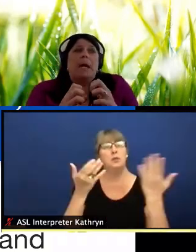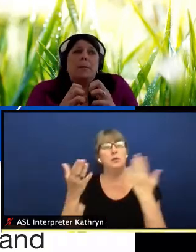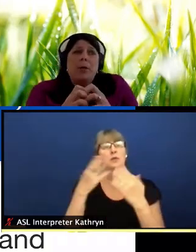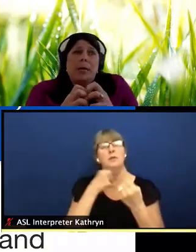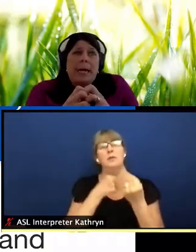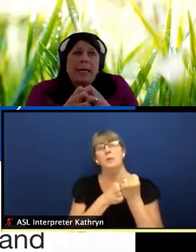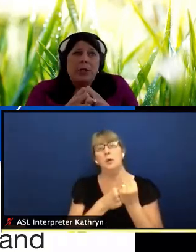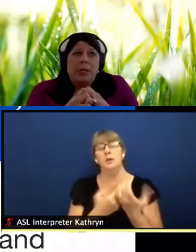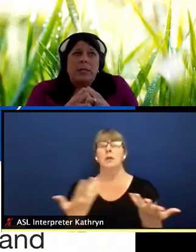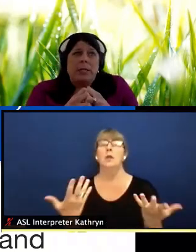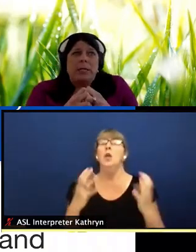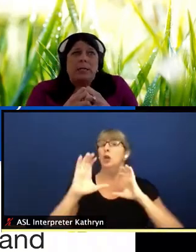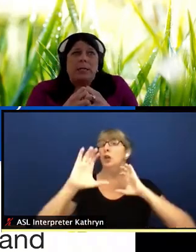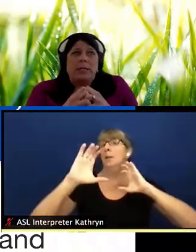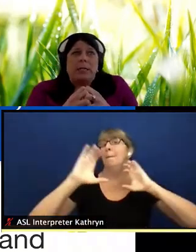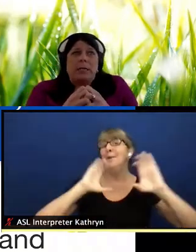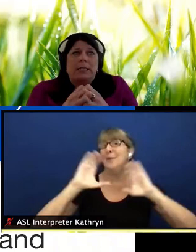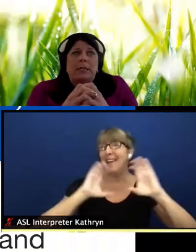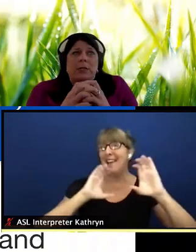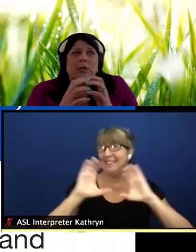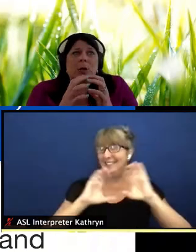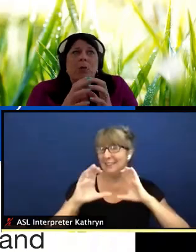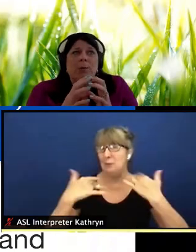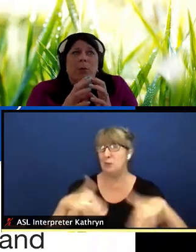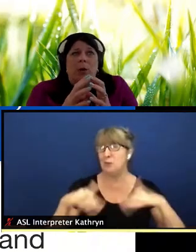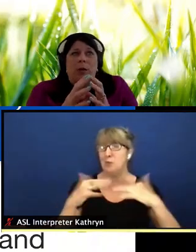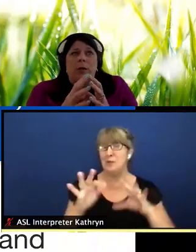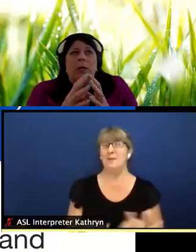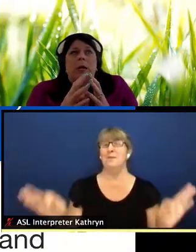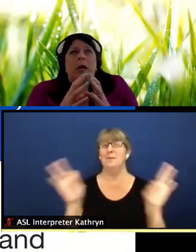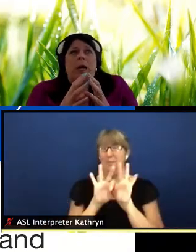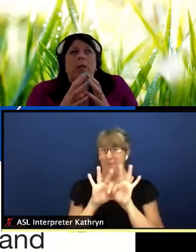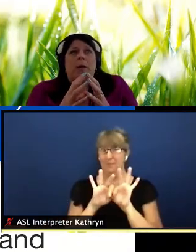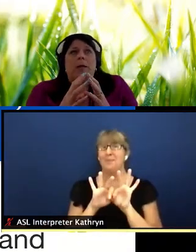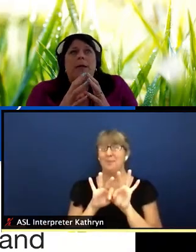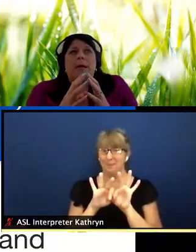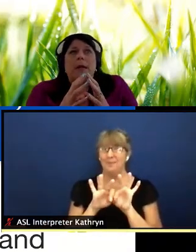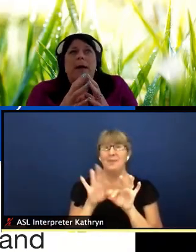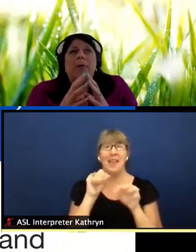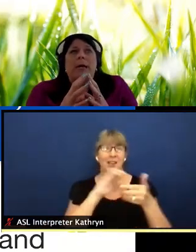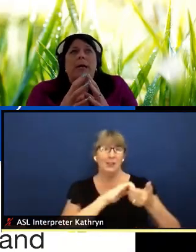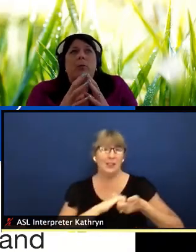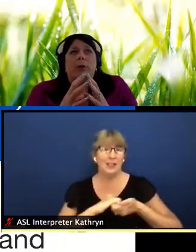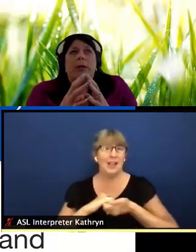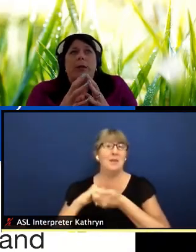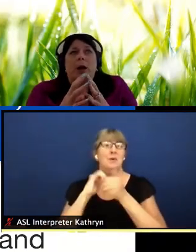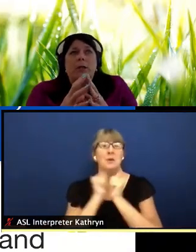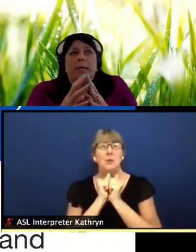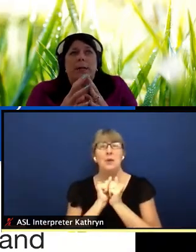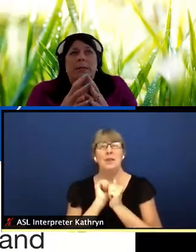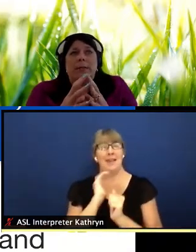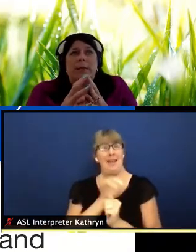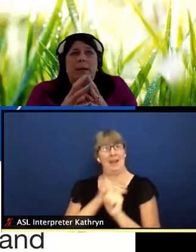Communication is it is so important. and then collaborating with our team is key.